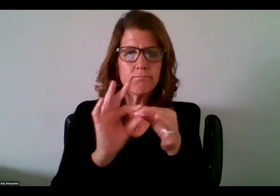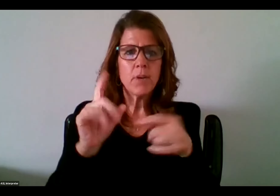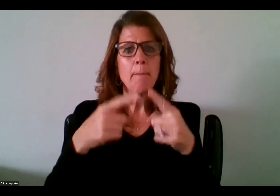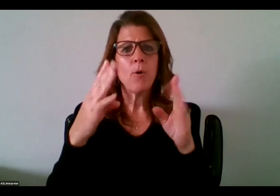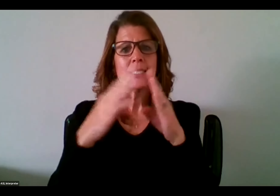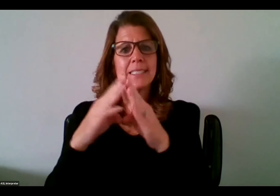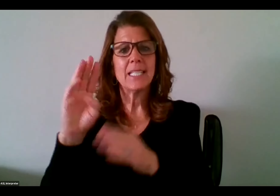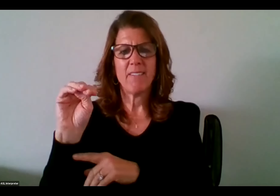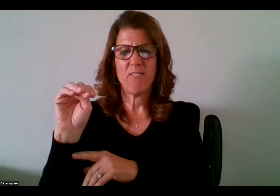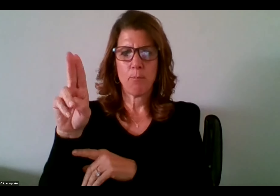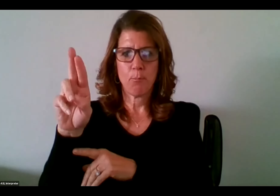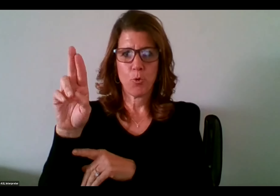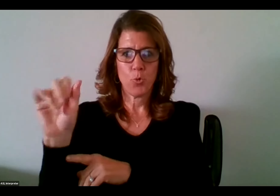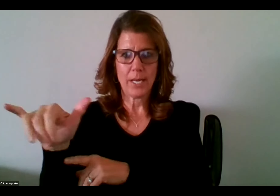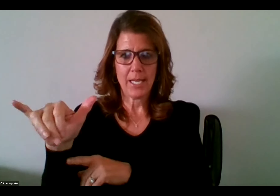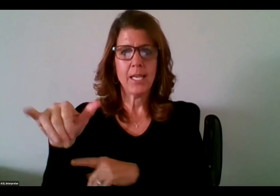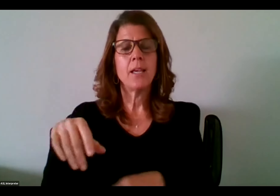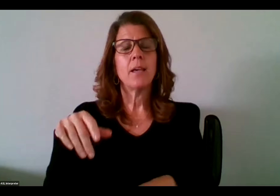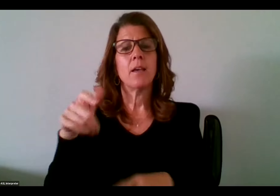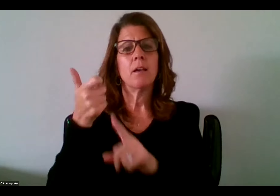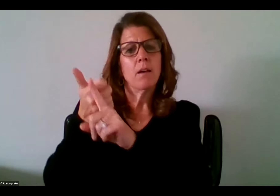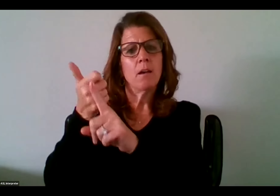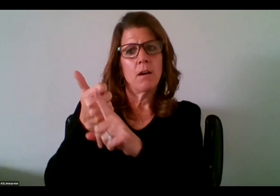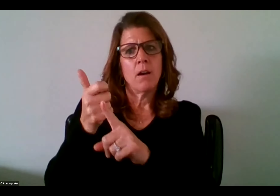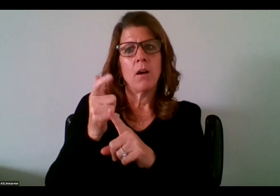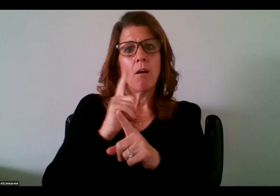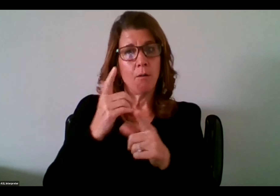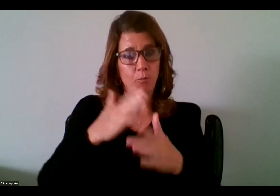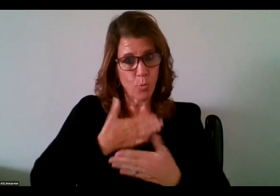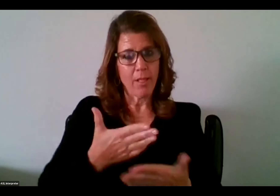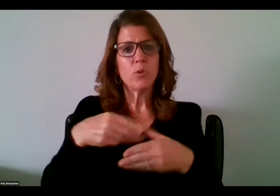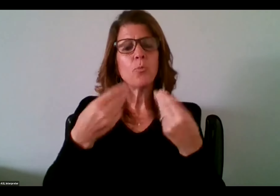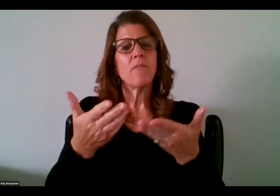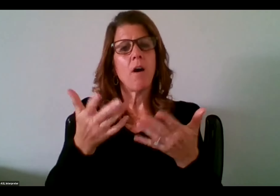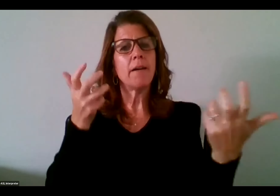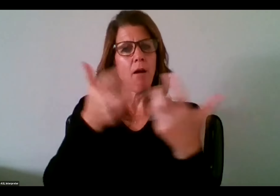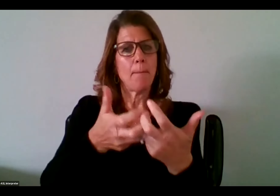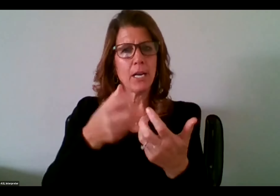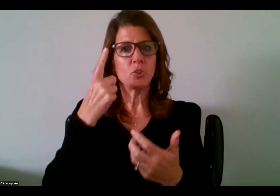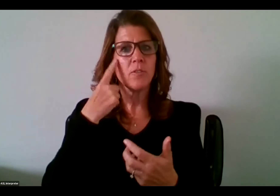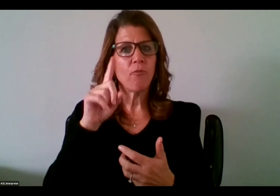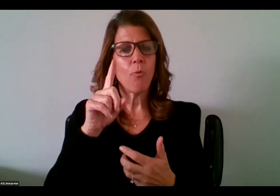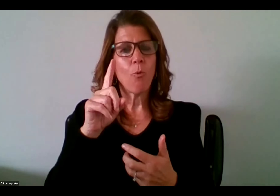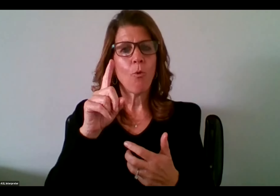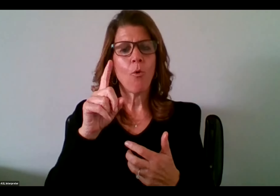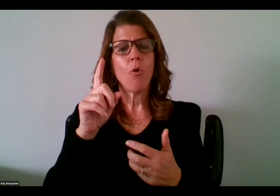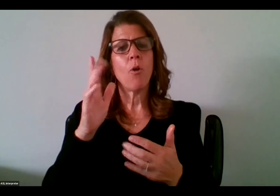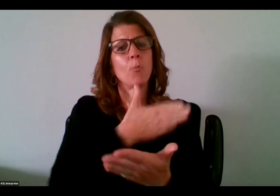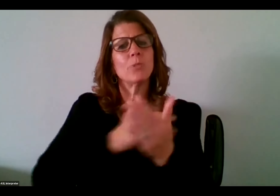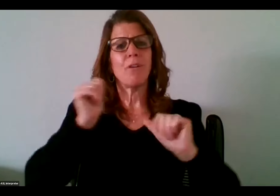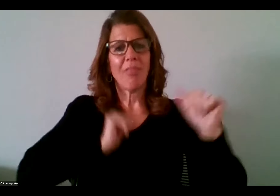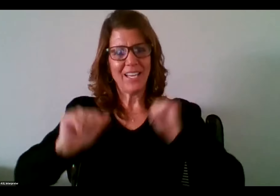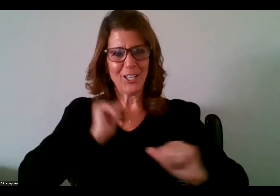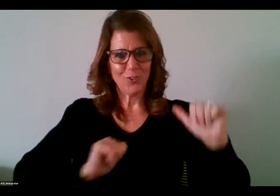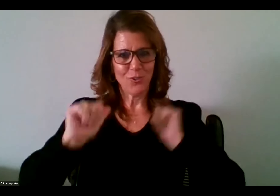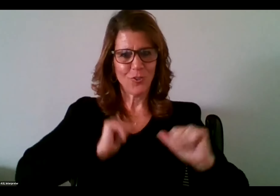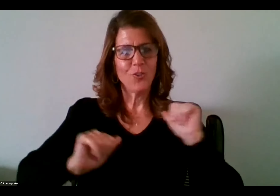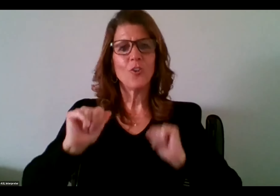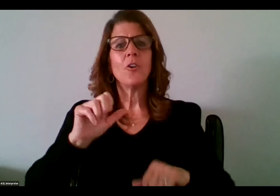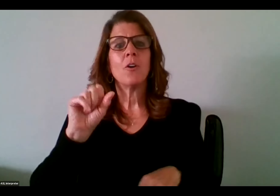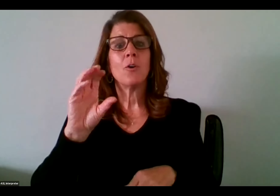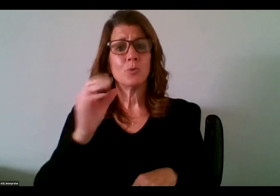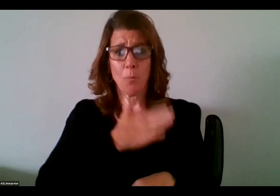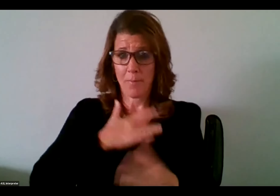Murray providing accommodation for three summer musical theater, so please reach out to chip